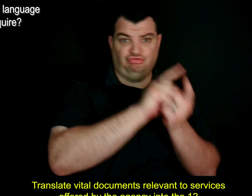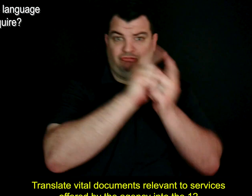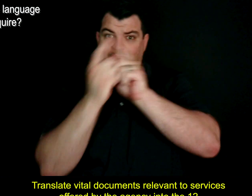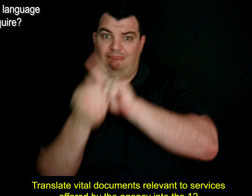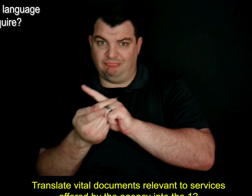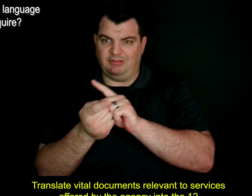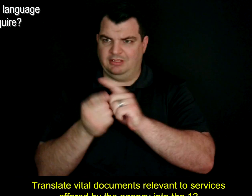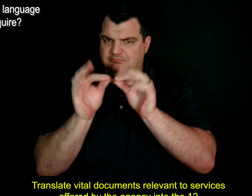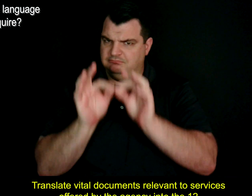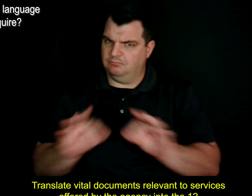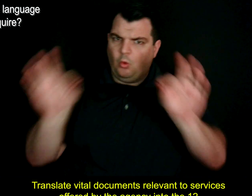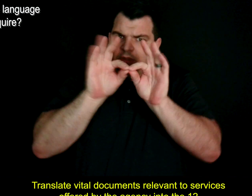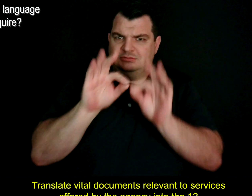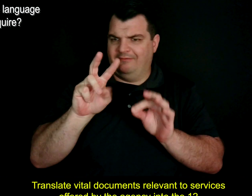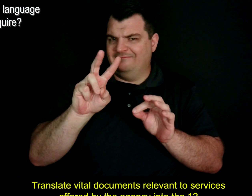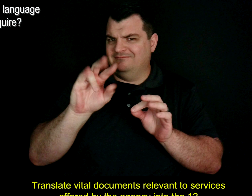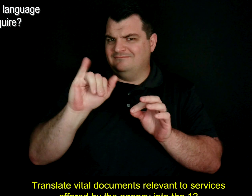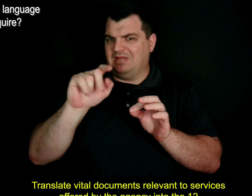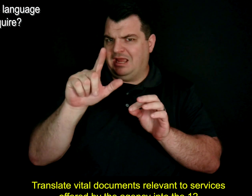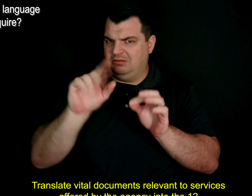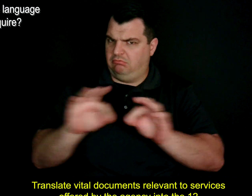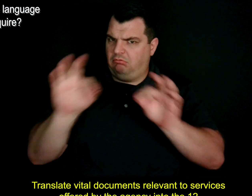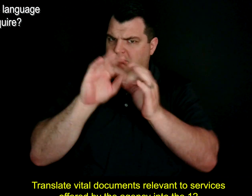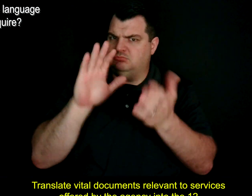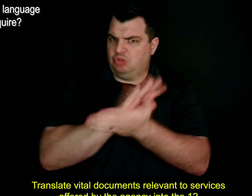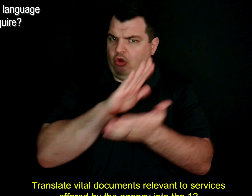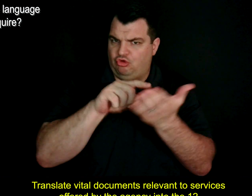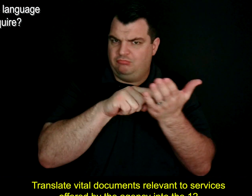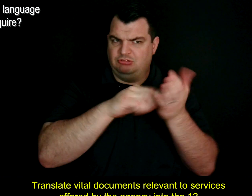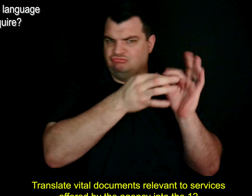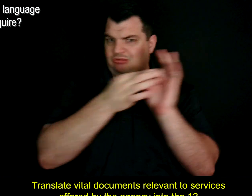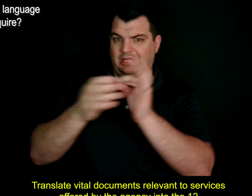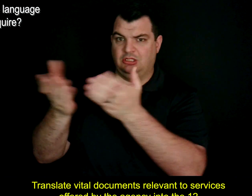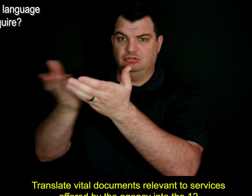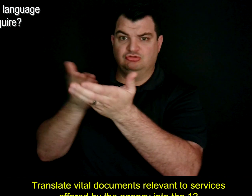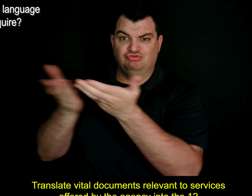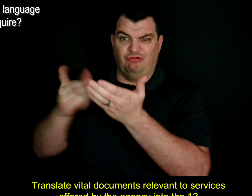Translate vital documents relevant to services offered by the agency into the 12